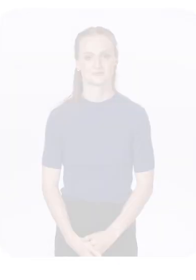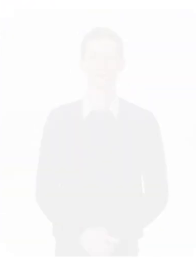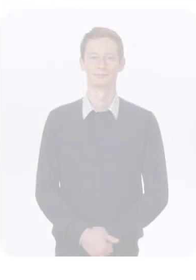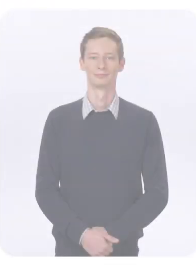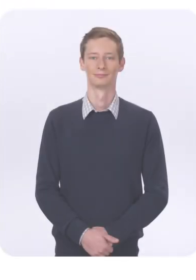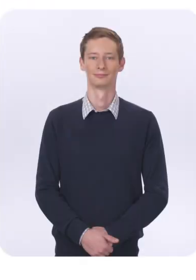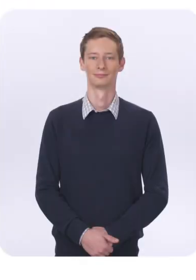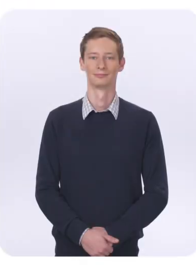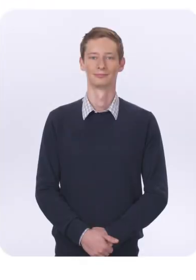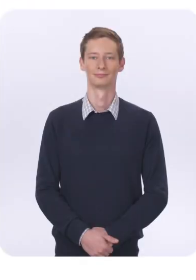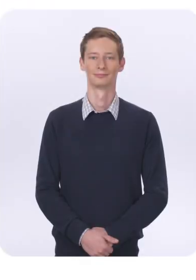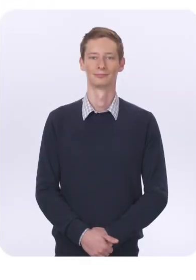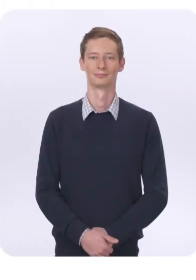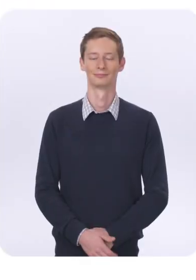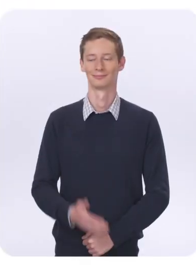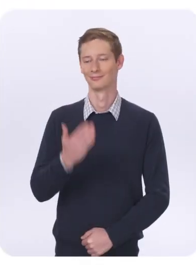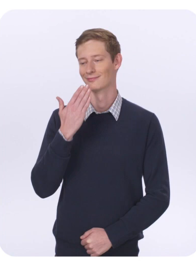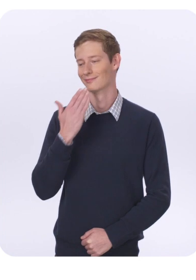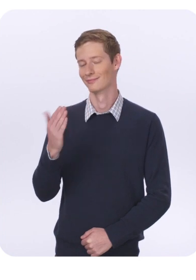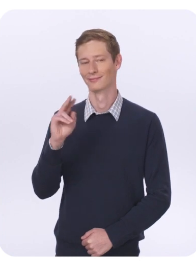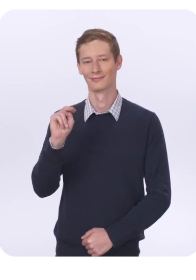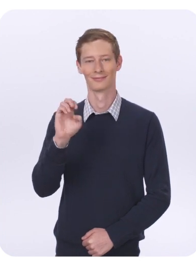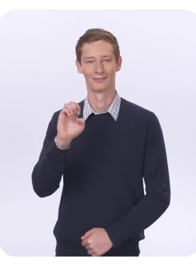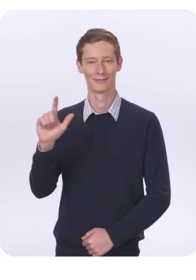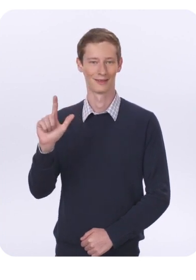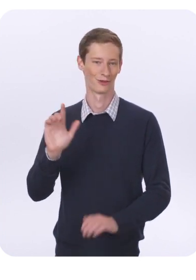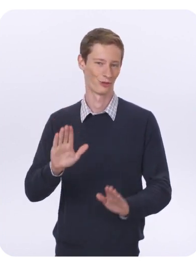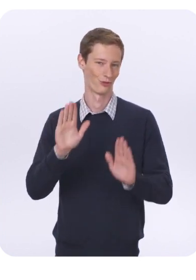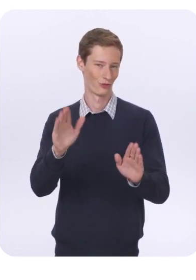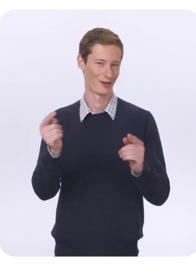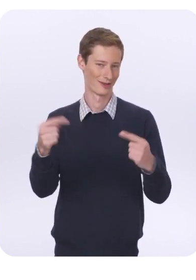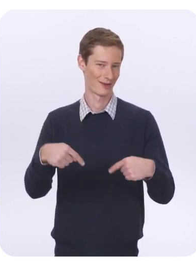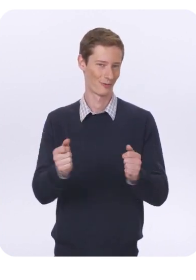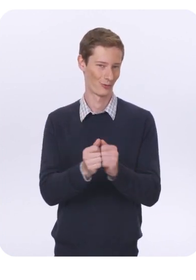Thanks, Neel. Great to be here with you all today. My name is Rodrigo Holztrattner.